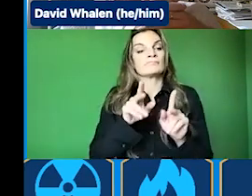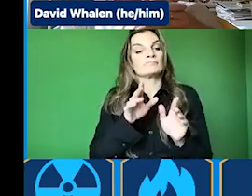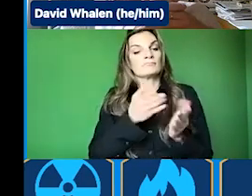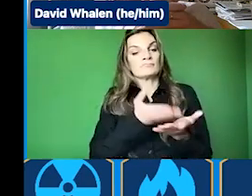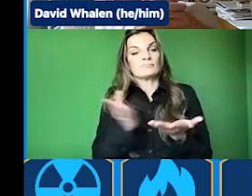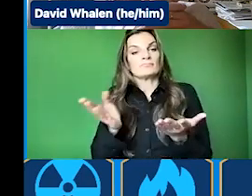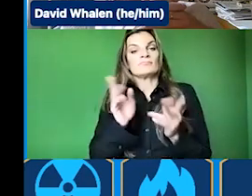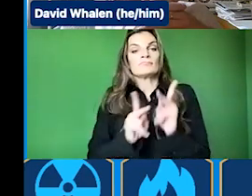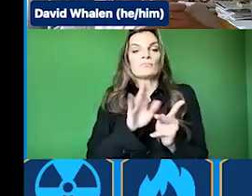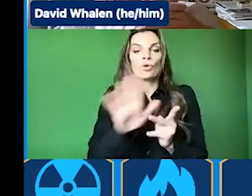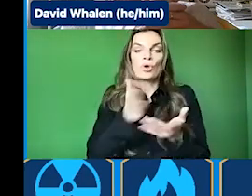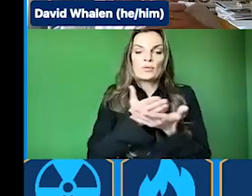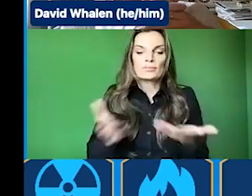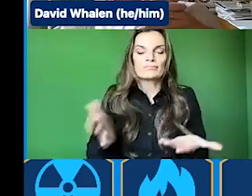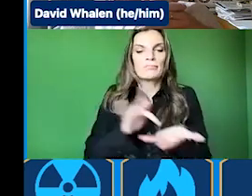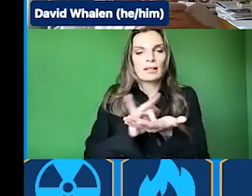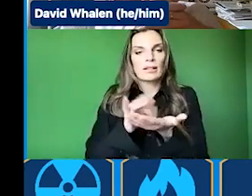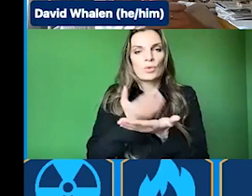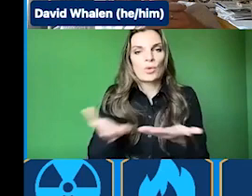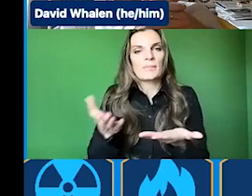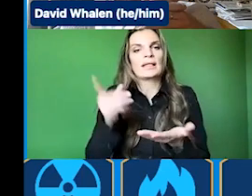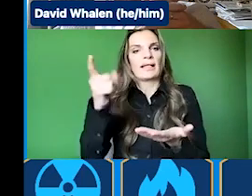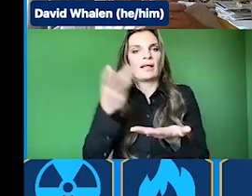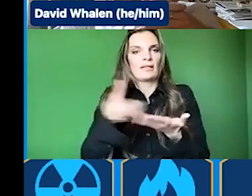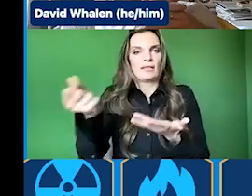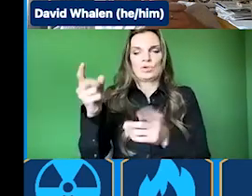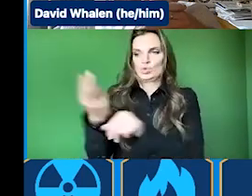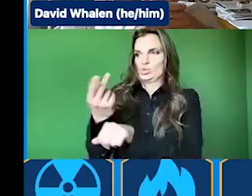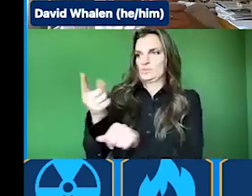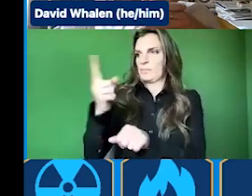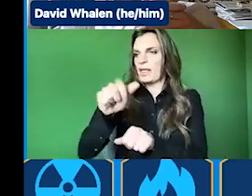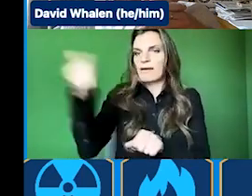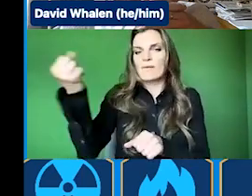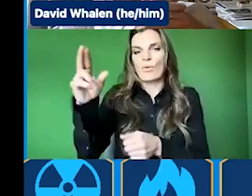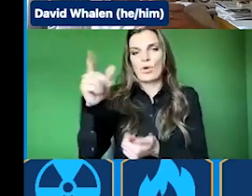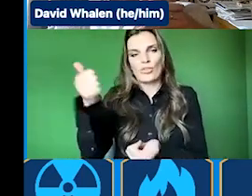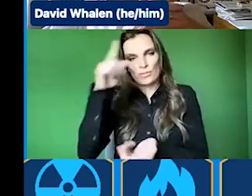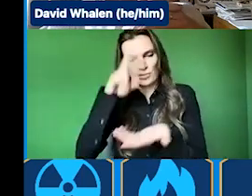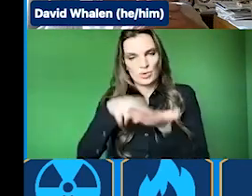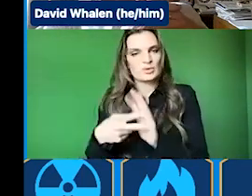could be repurposed for a broader use and instead think of what kind of medical innovations